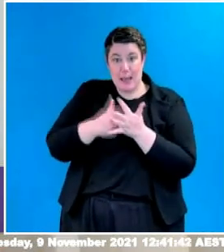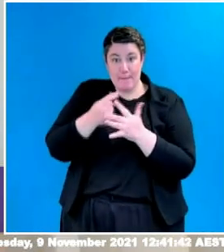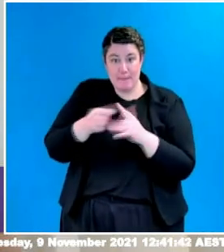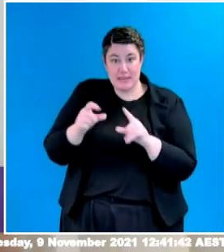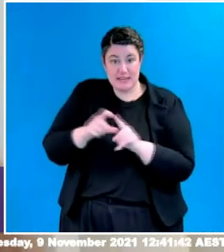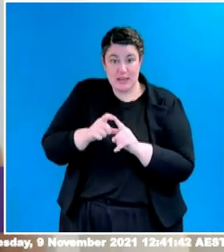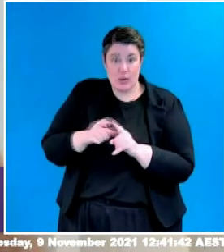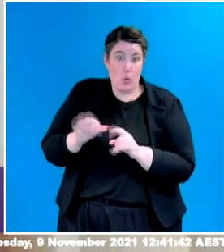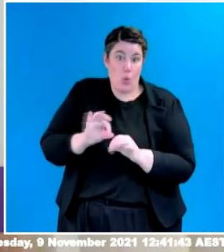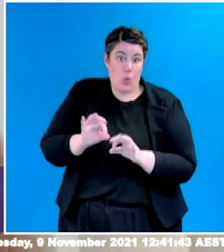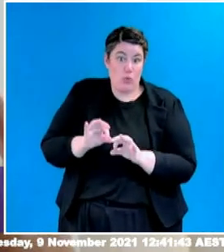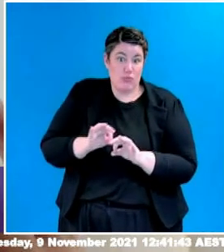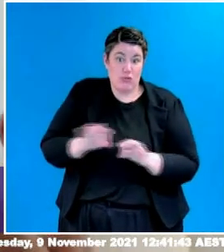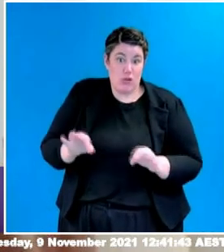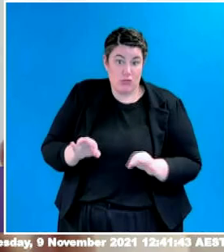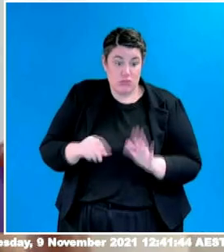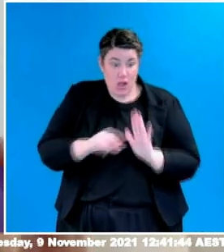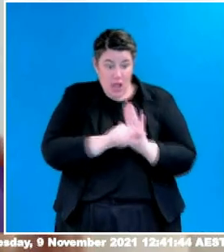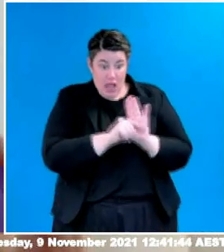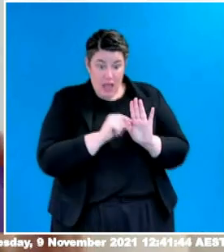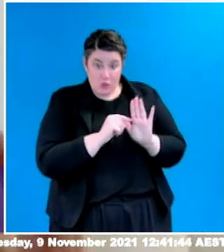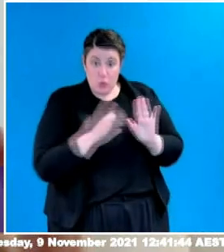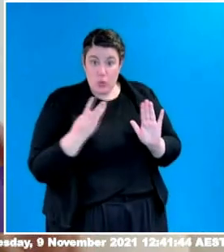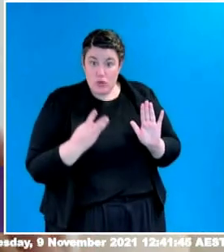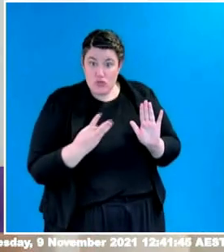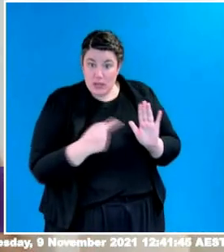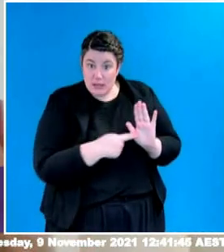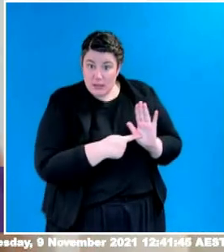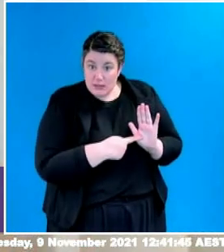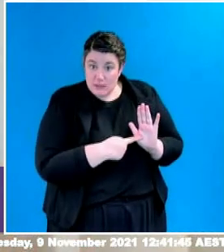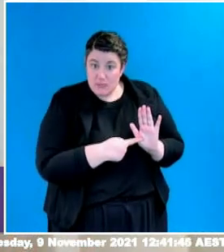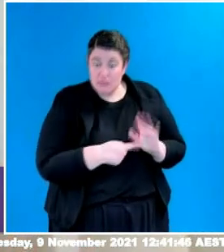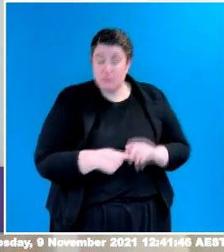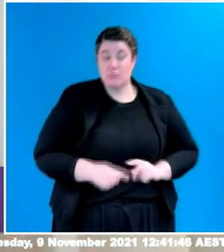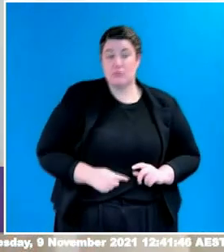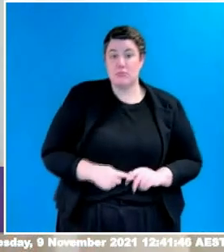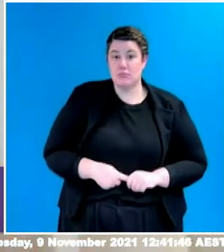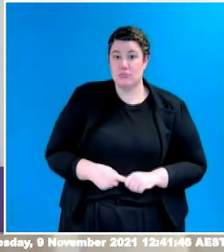are addressing Article 3, inequality, how they are really putting attention